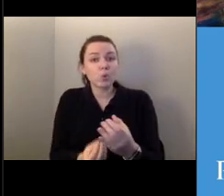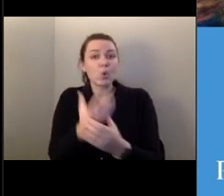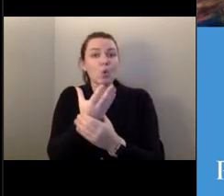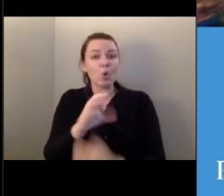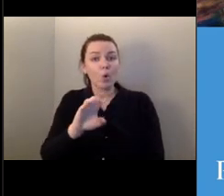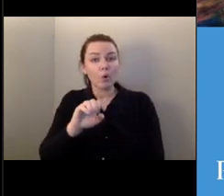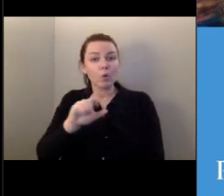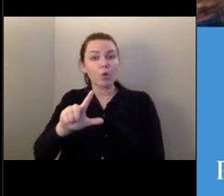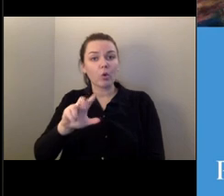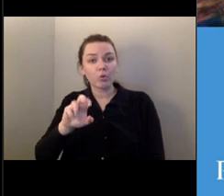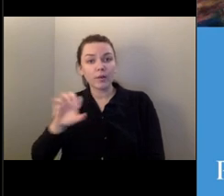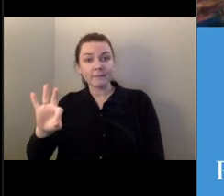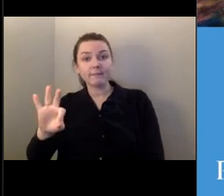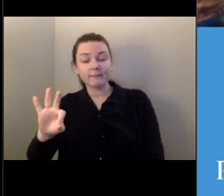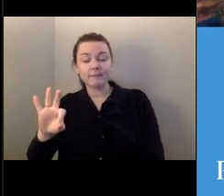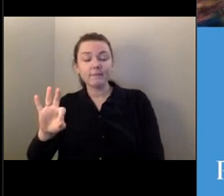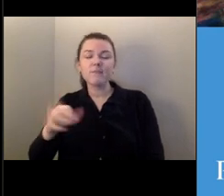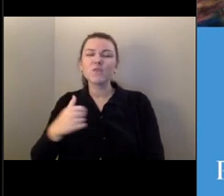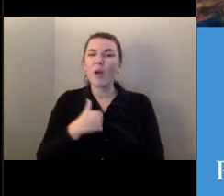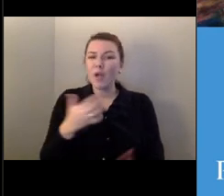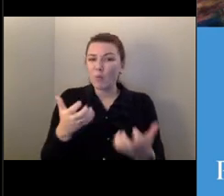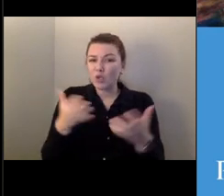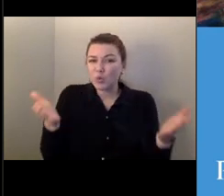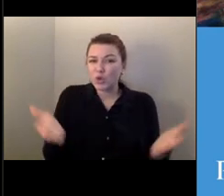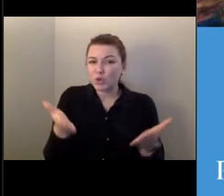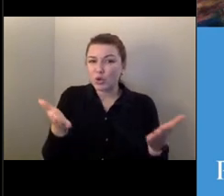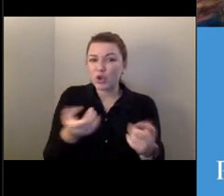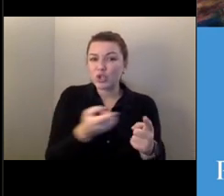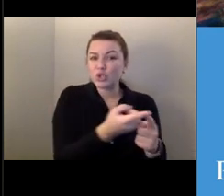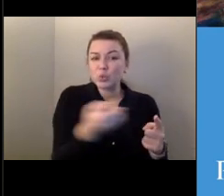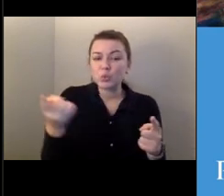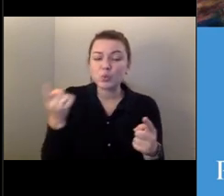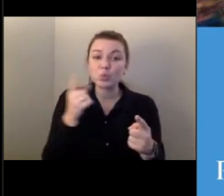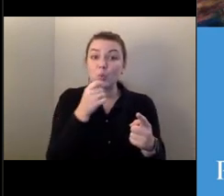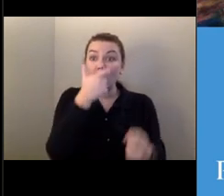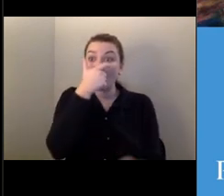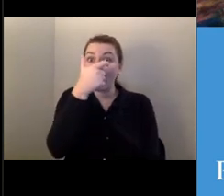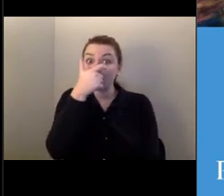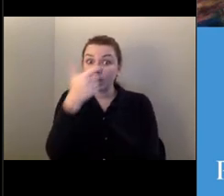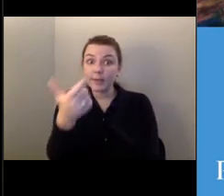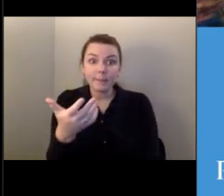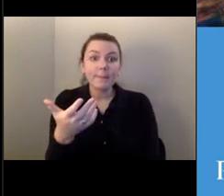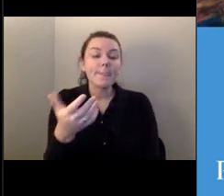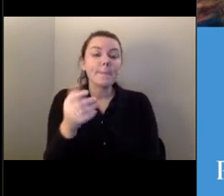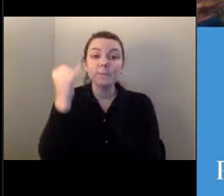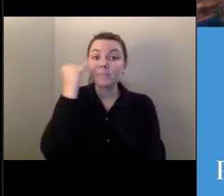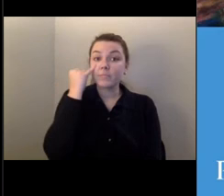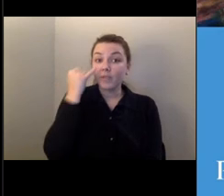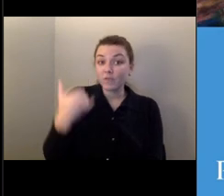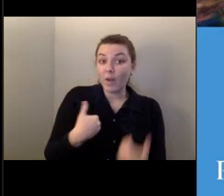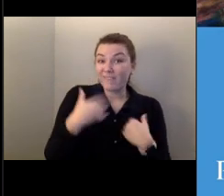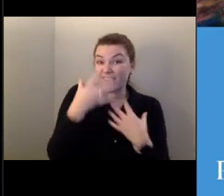Just want to encourage all of you who are watching this that if you have an interest in this, we need people.